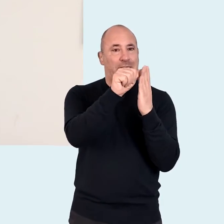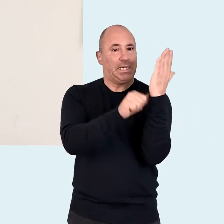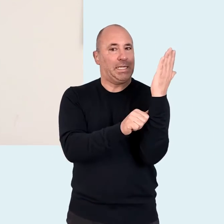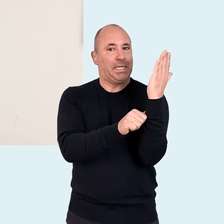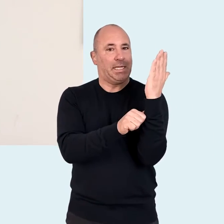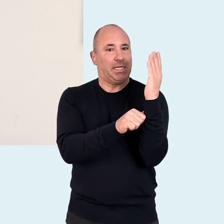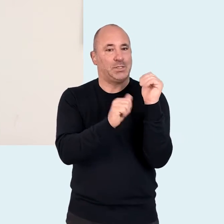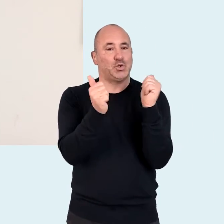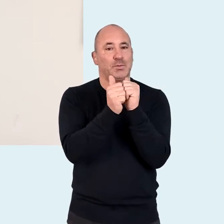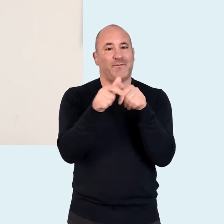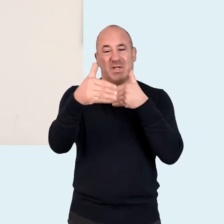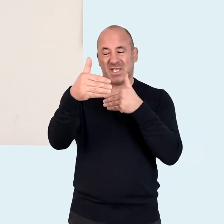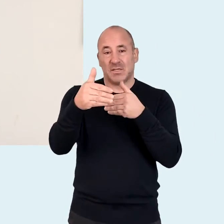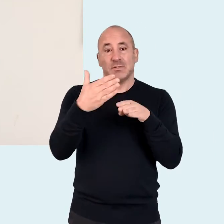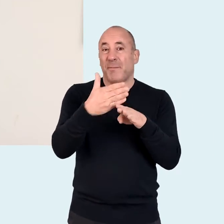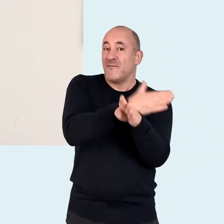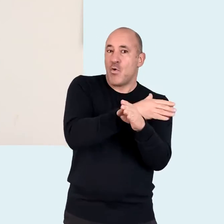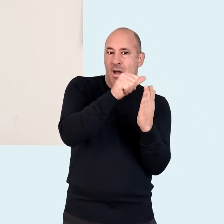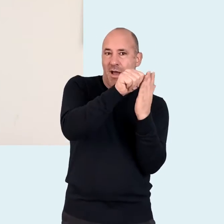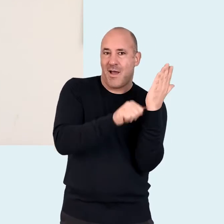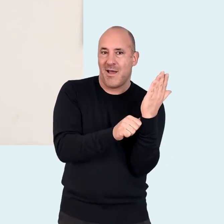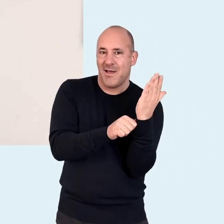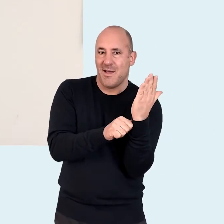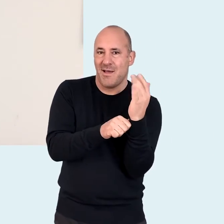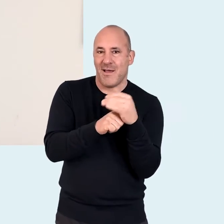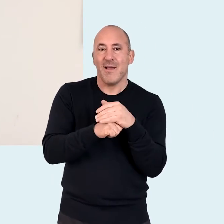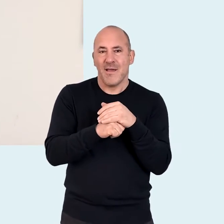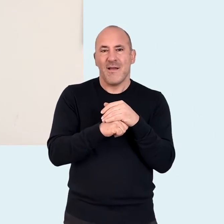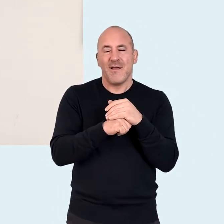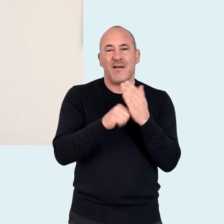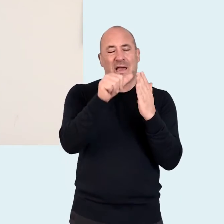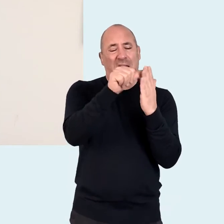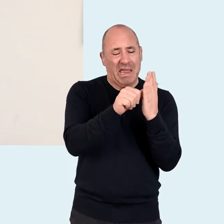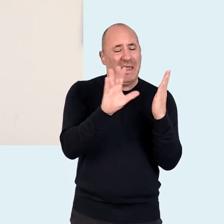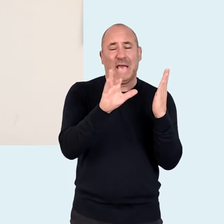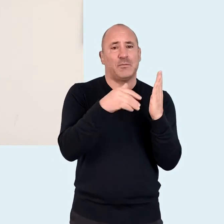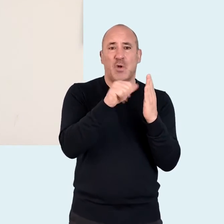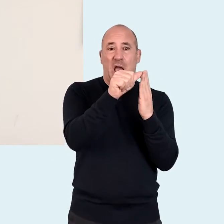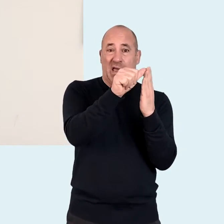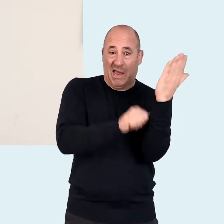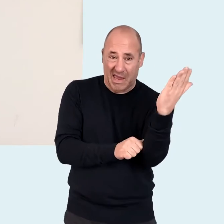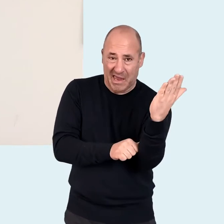Create music playlists for a session beforehand. Have more songs than you need, and trust your